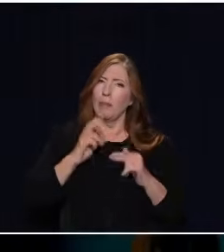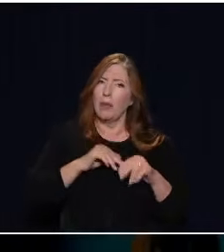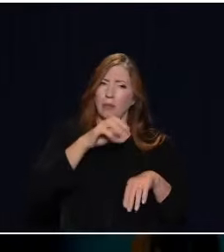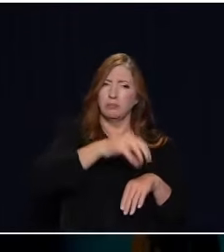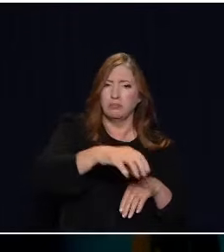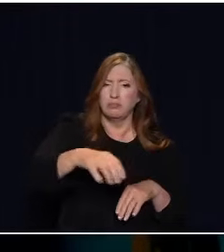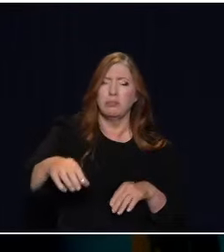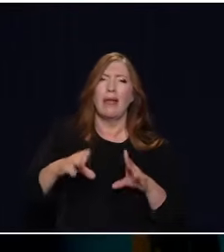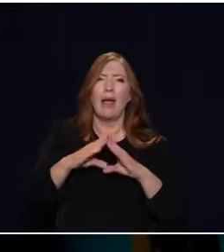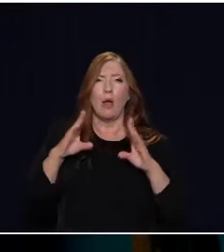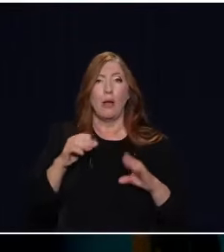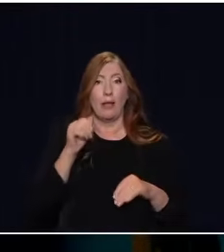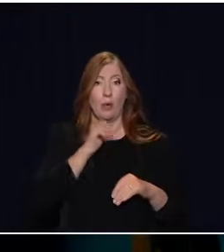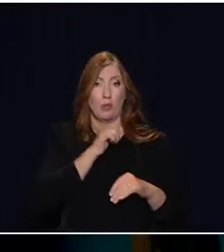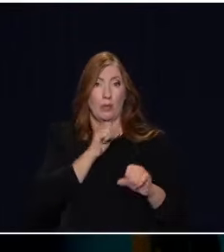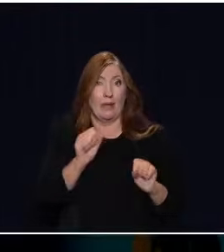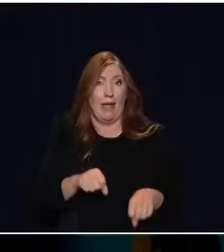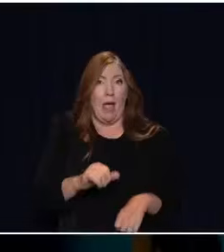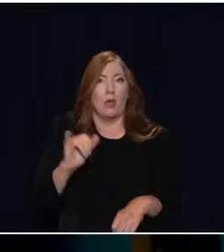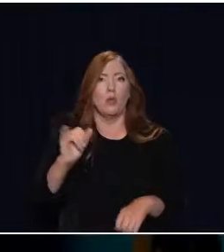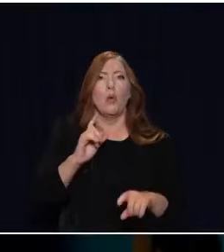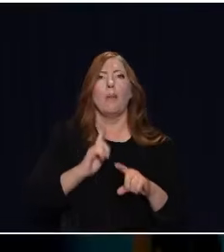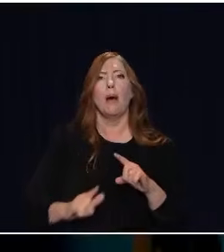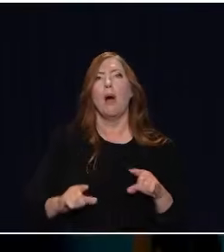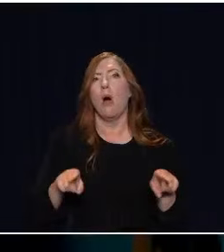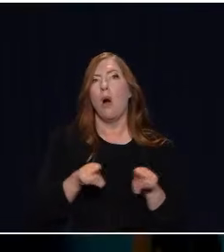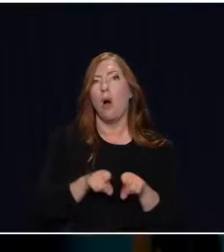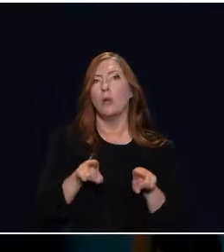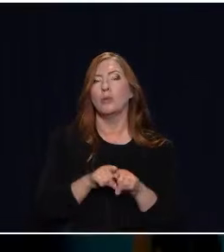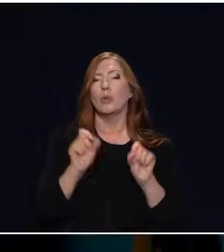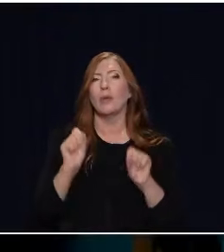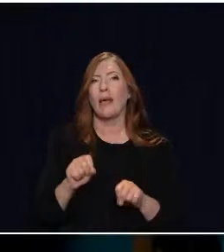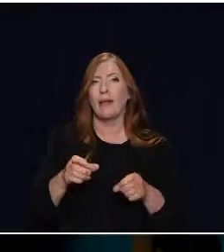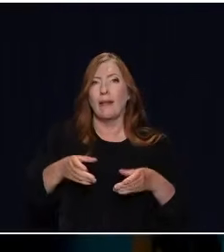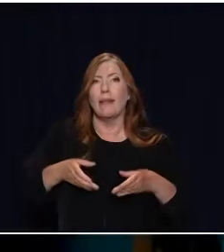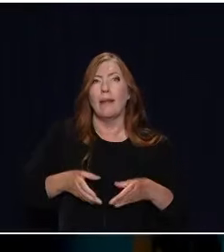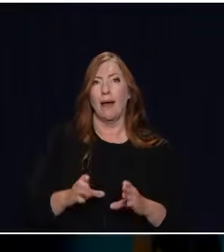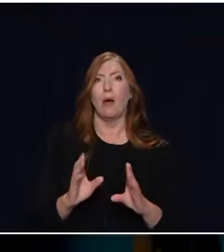UNIVERSITIES DO THAT TO RECRUIT TOP TIER PROFESSORS AND RESEARCHERS.